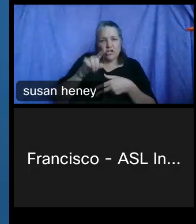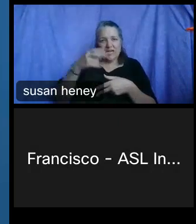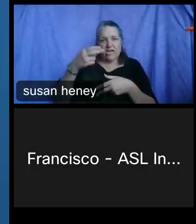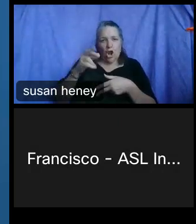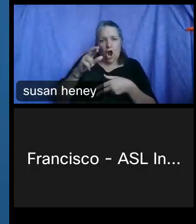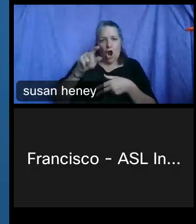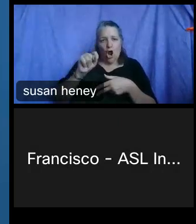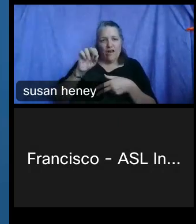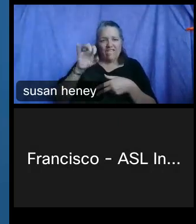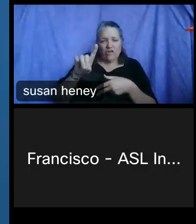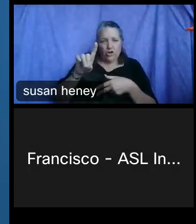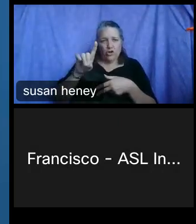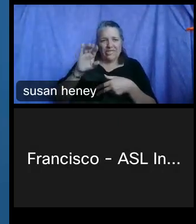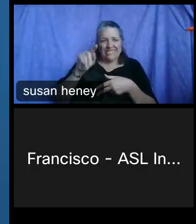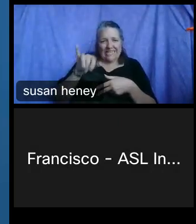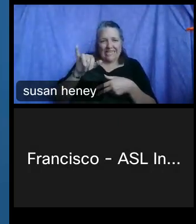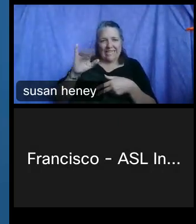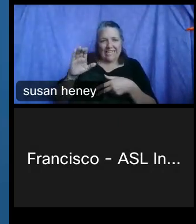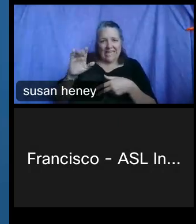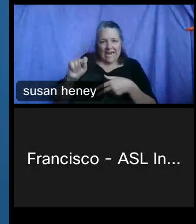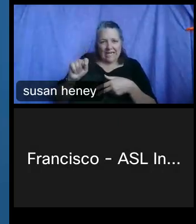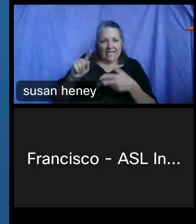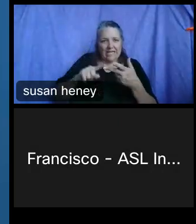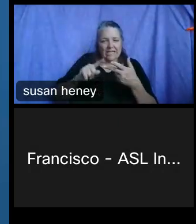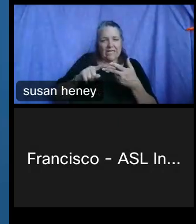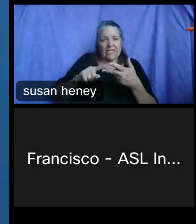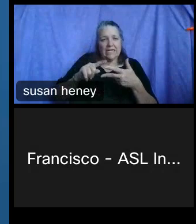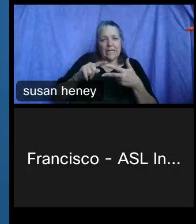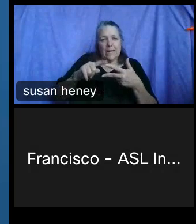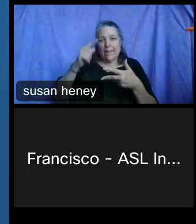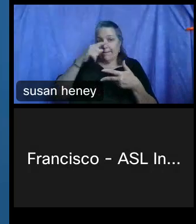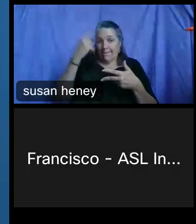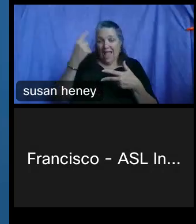city, Connecticut? What's the percentage of Blacks in Roanoke city, Virginia? And what